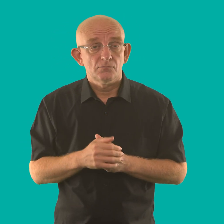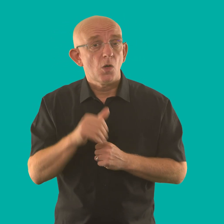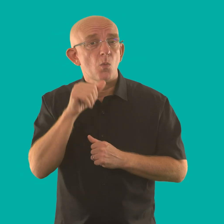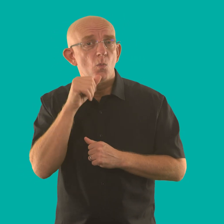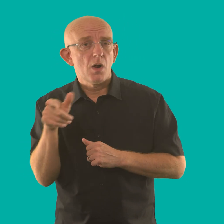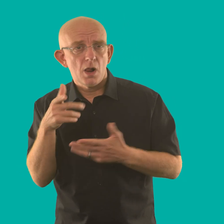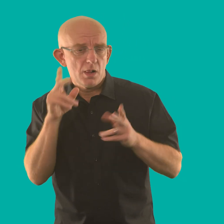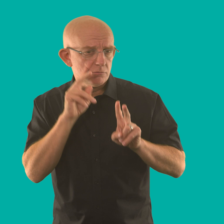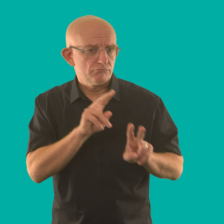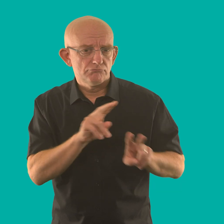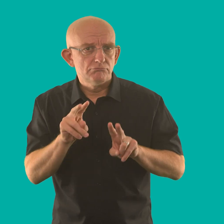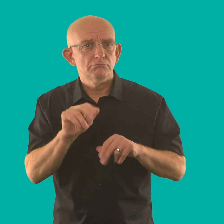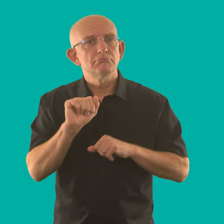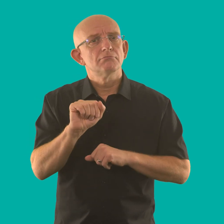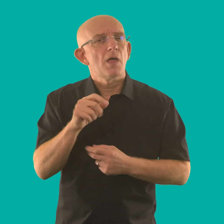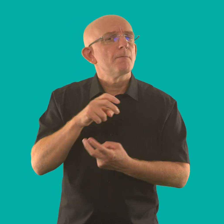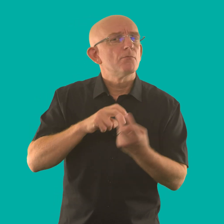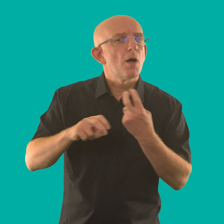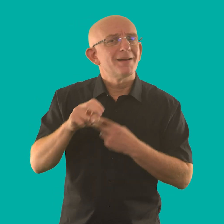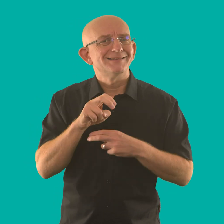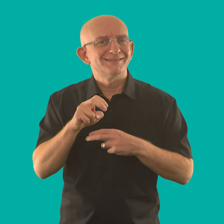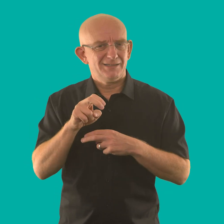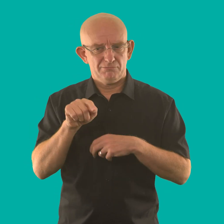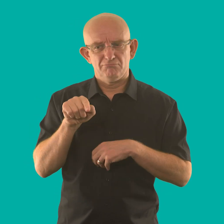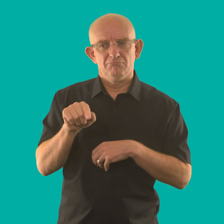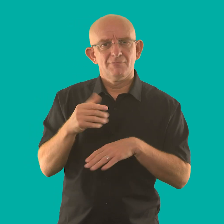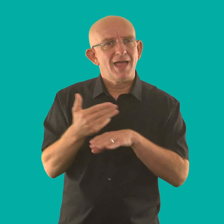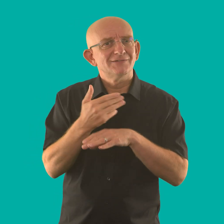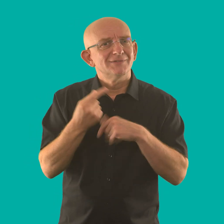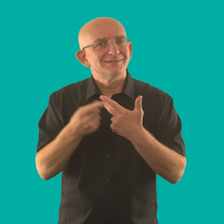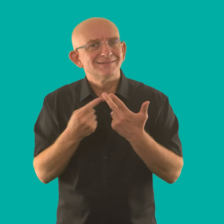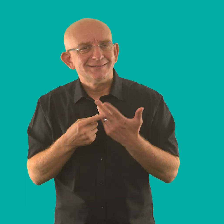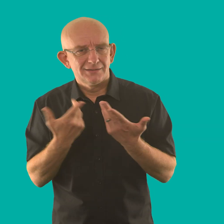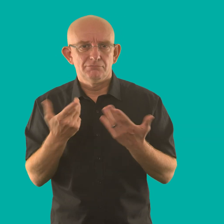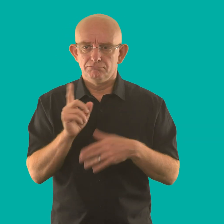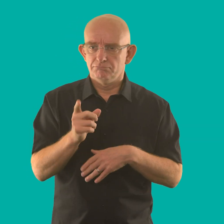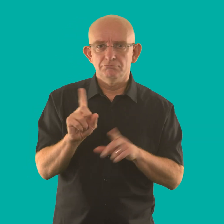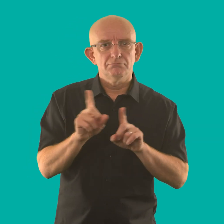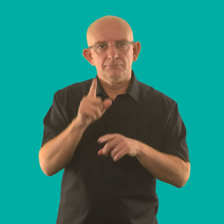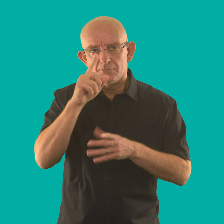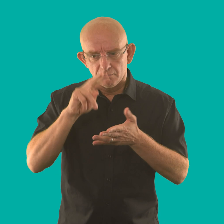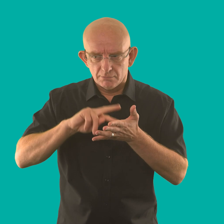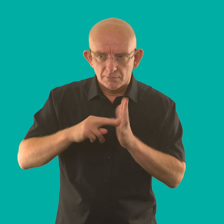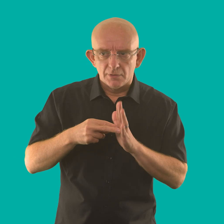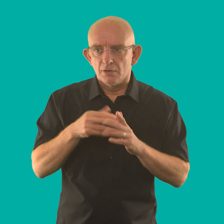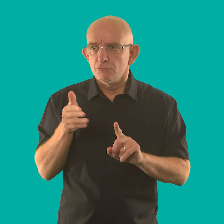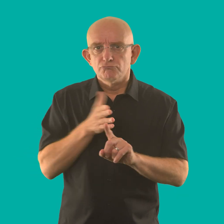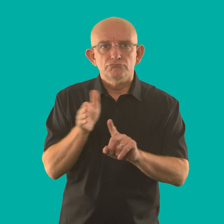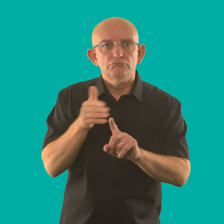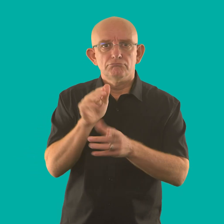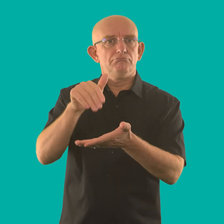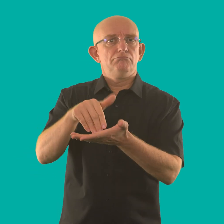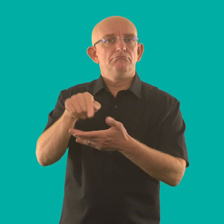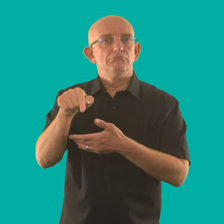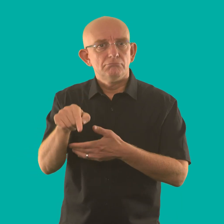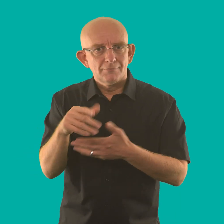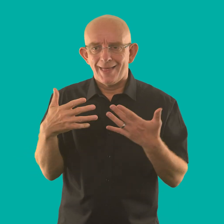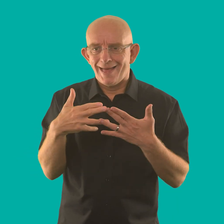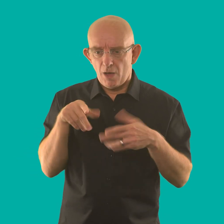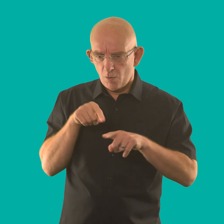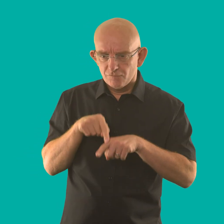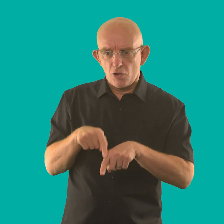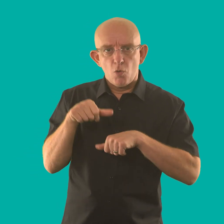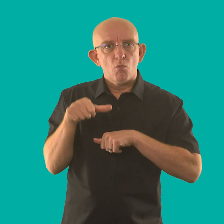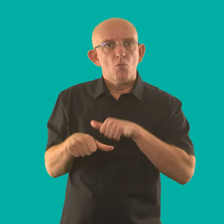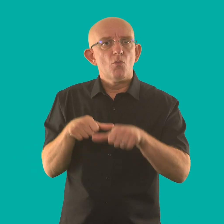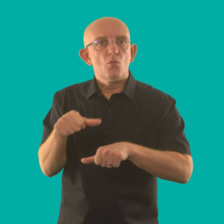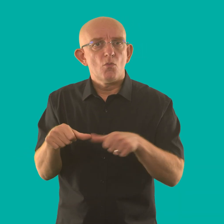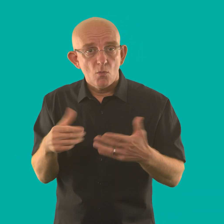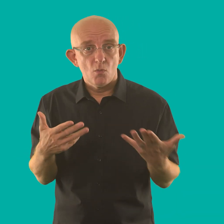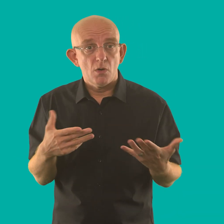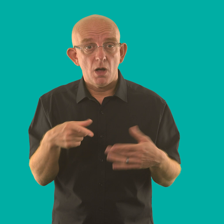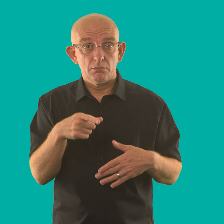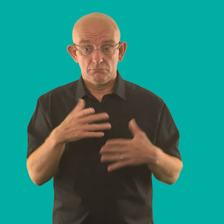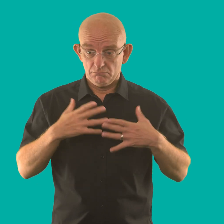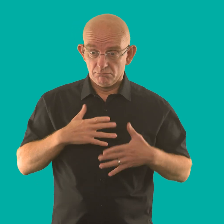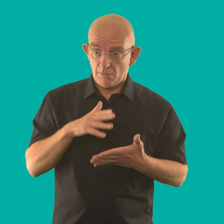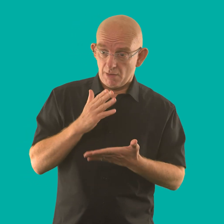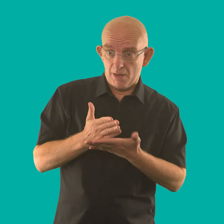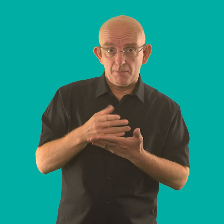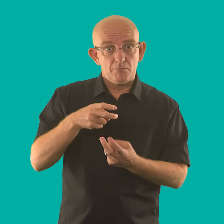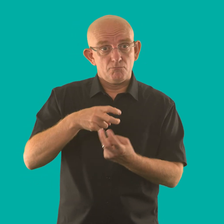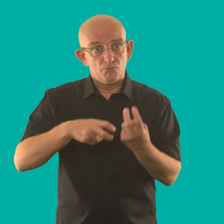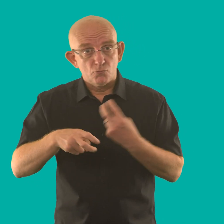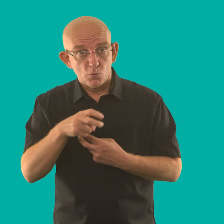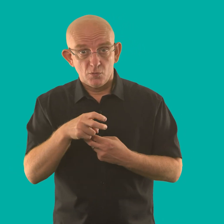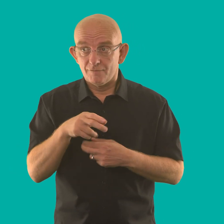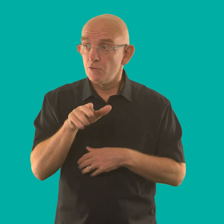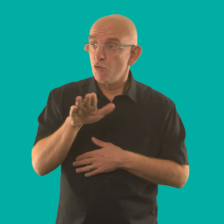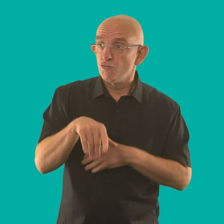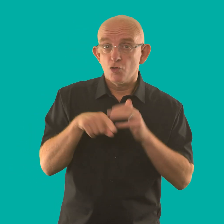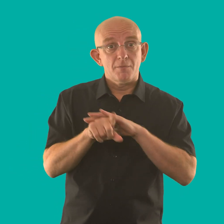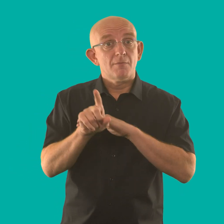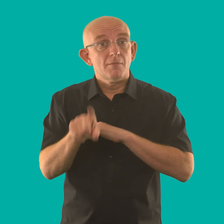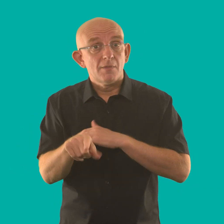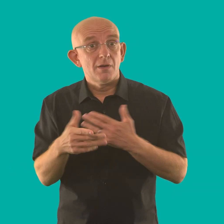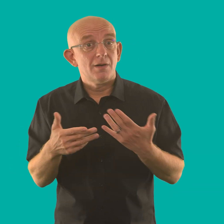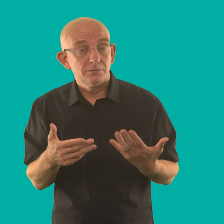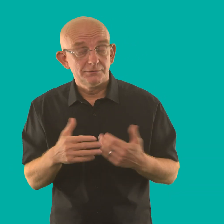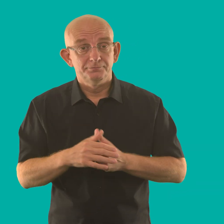They will also look at mobility activities, which are working out a route and following it, physically moving around, and leaving your home.